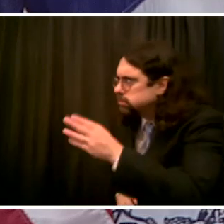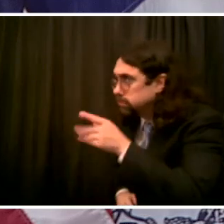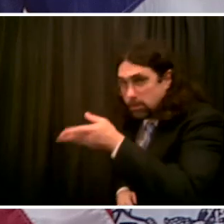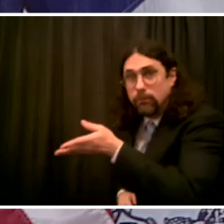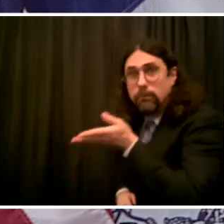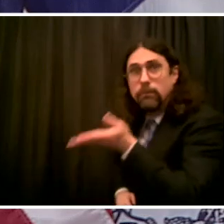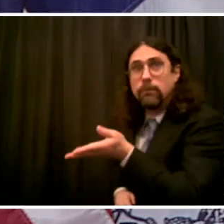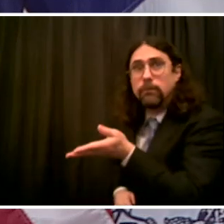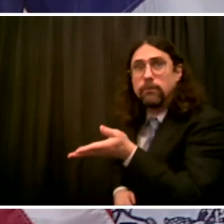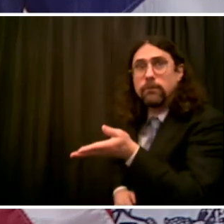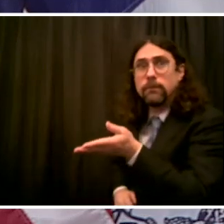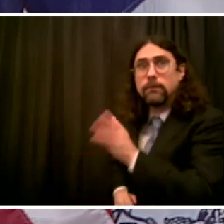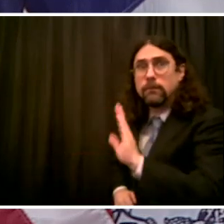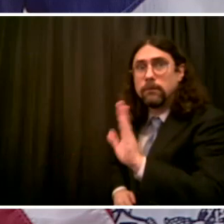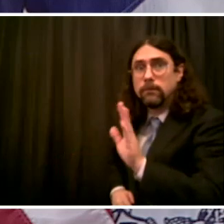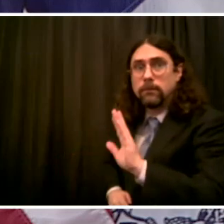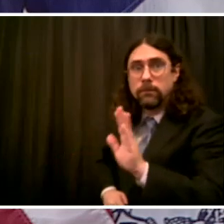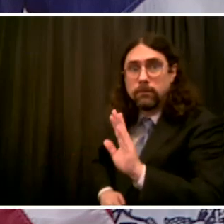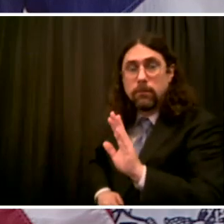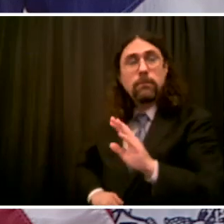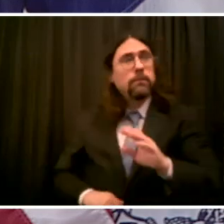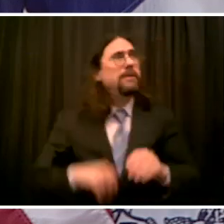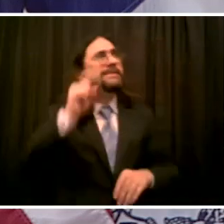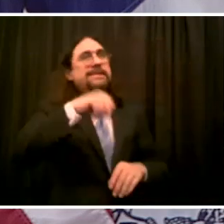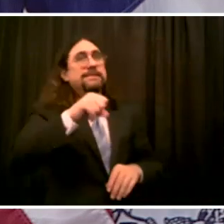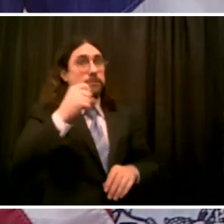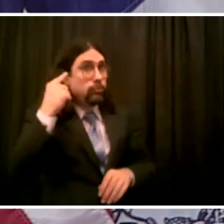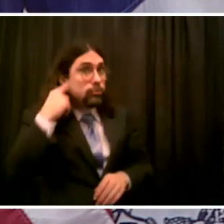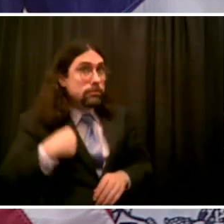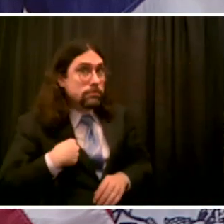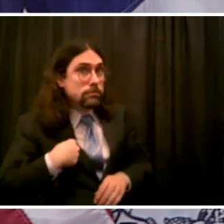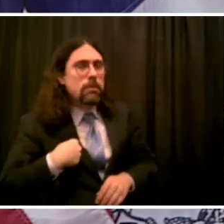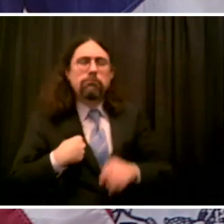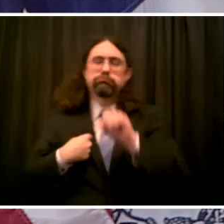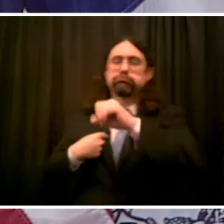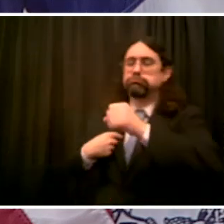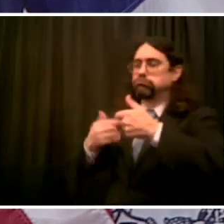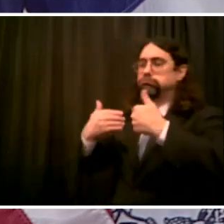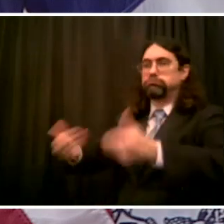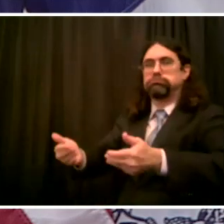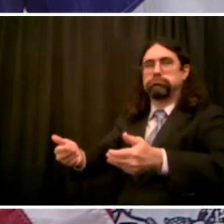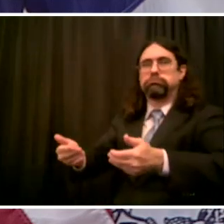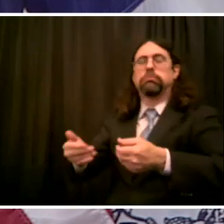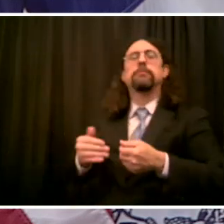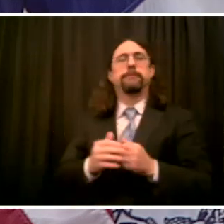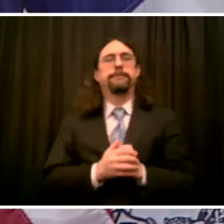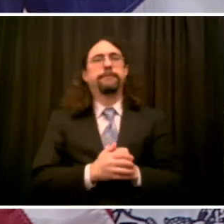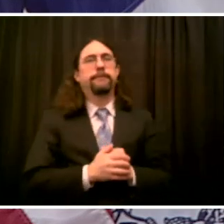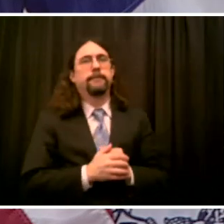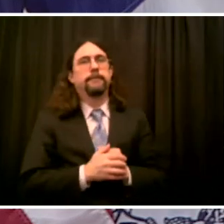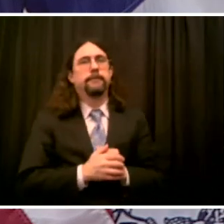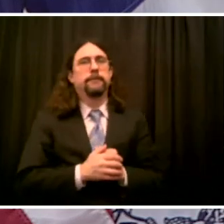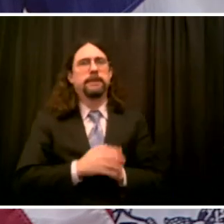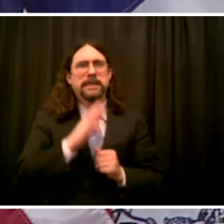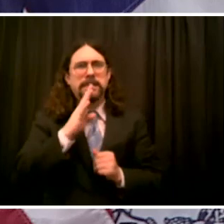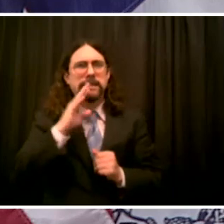I HEAR YOUR VOICE ECHOING. ARE YOU SURE WE GOT KEJA? JAKE, ARE YOU THERE?